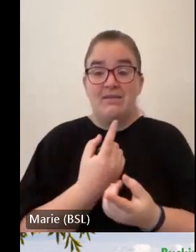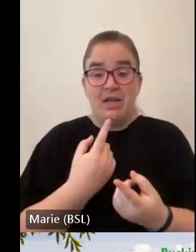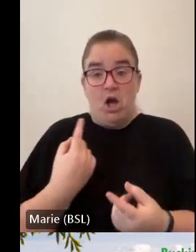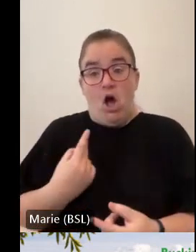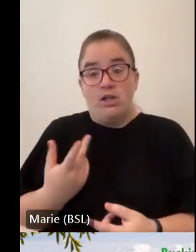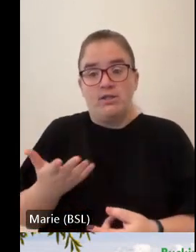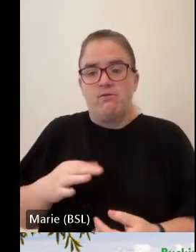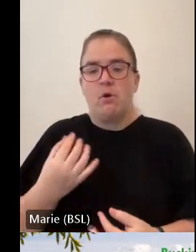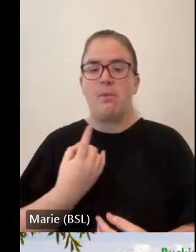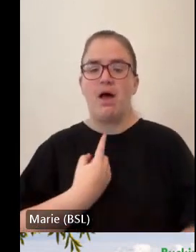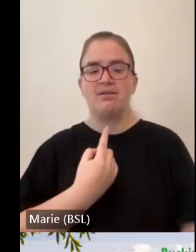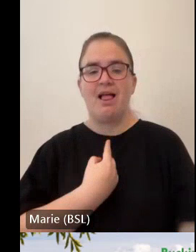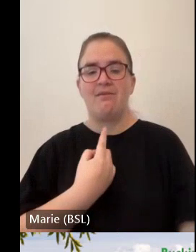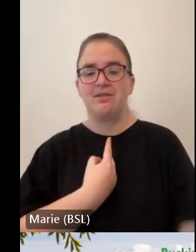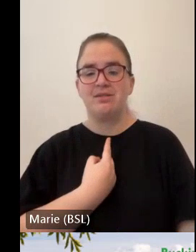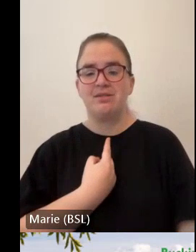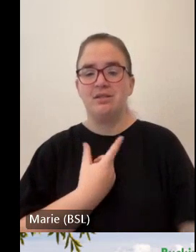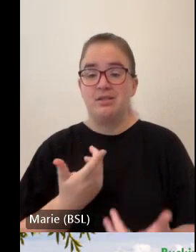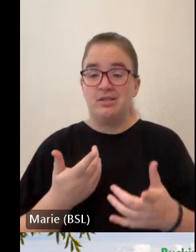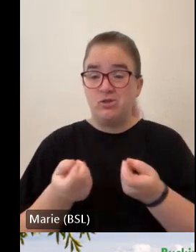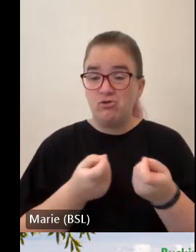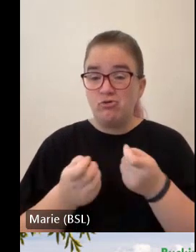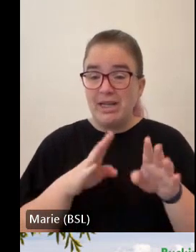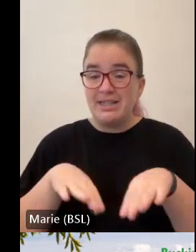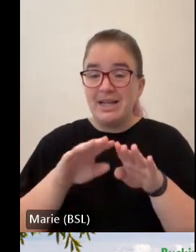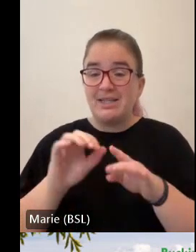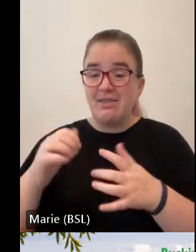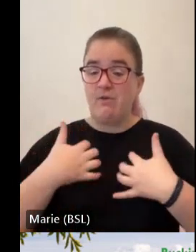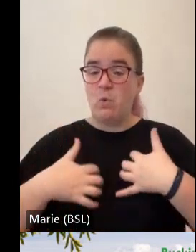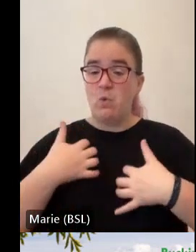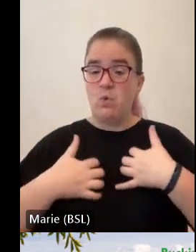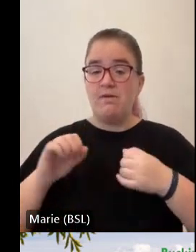ourselves, trading standards, enthusiasm for their profession